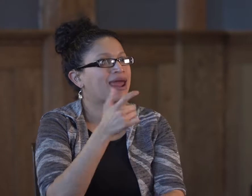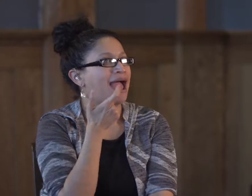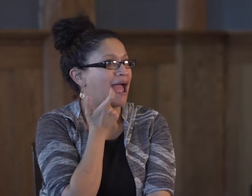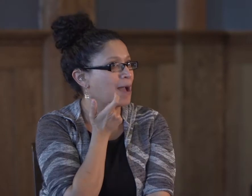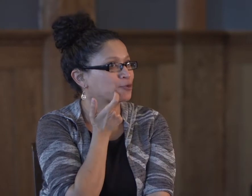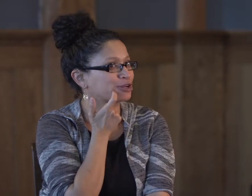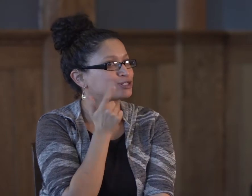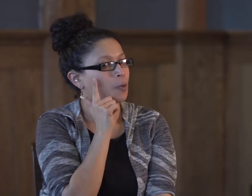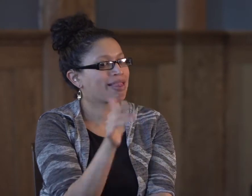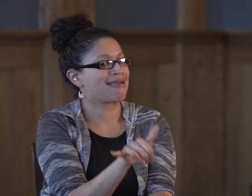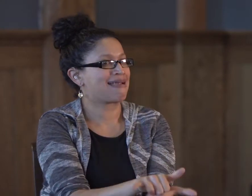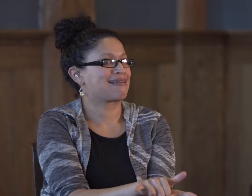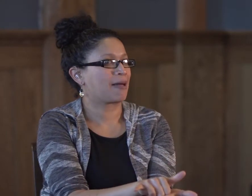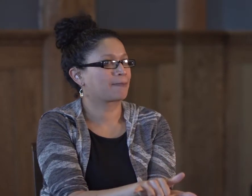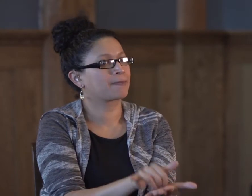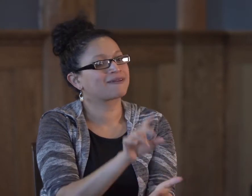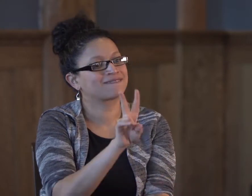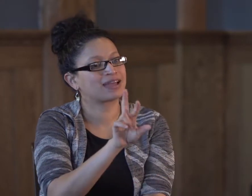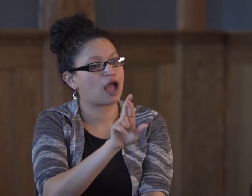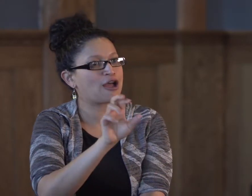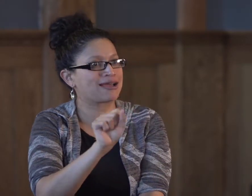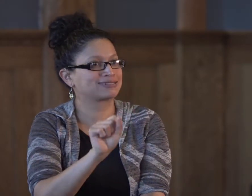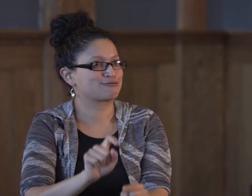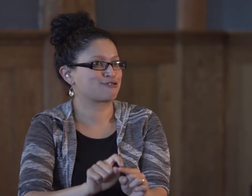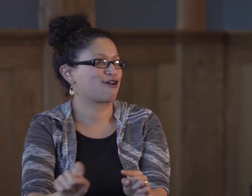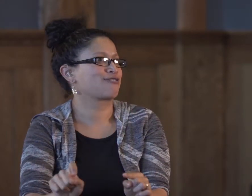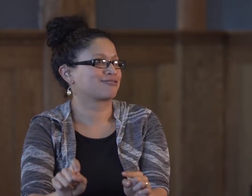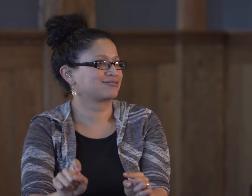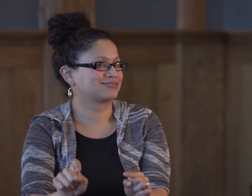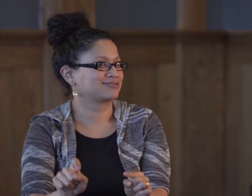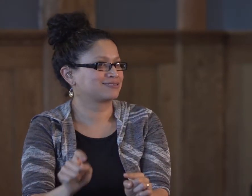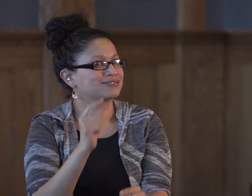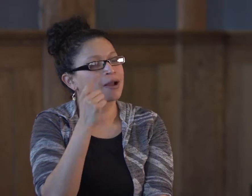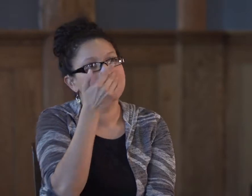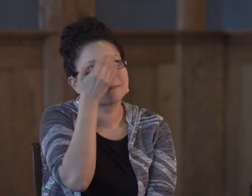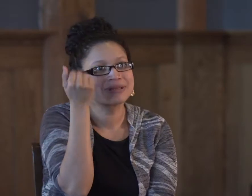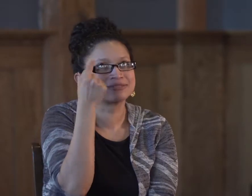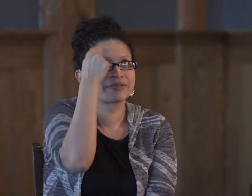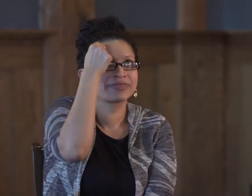happened -- 9-1-1 operators simply hang up on Deaf survivors because of the relay service